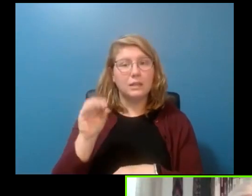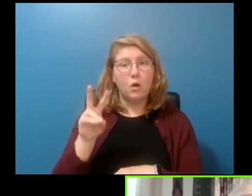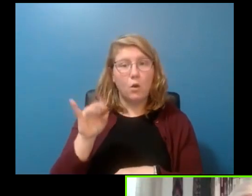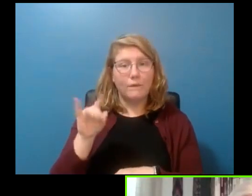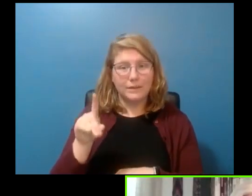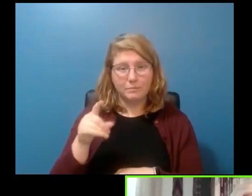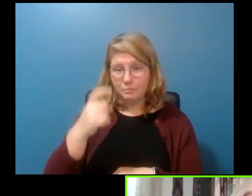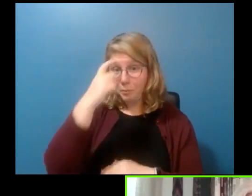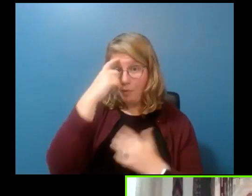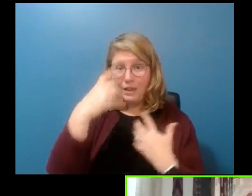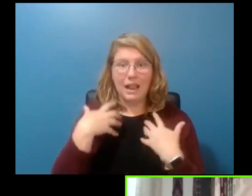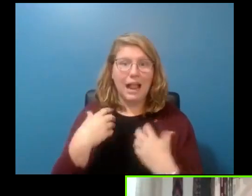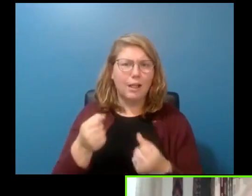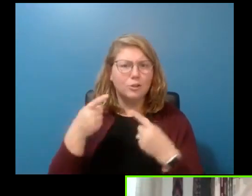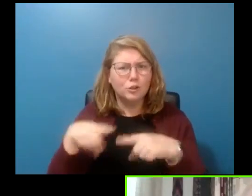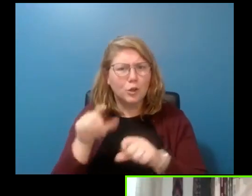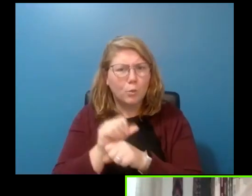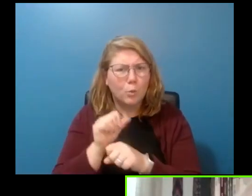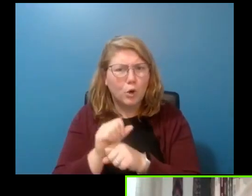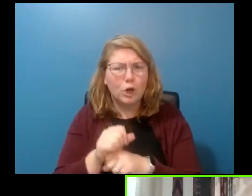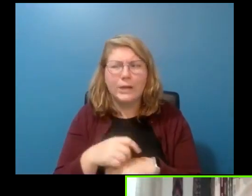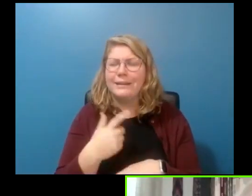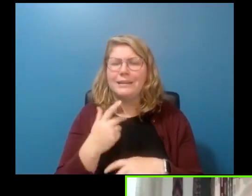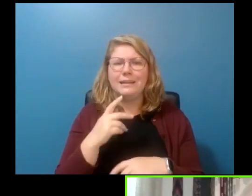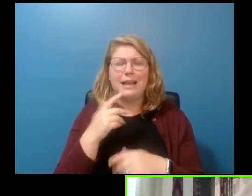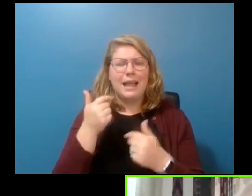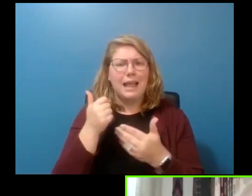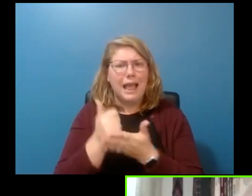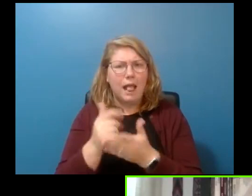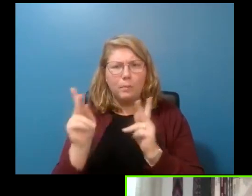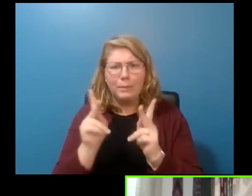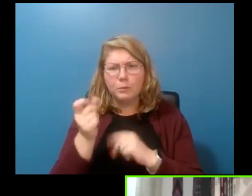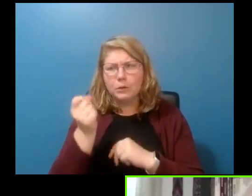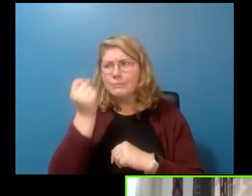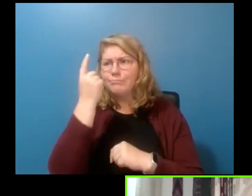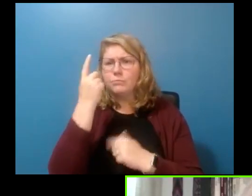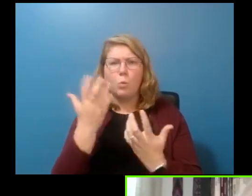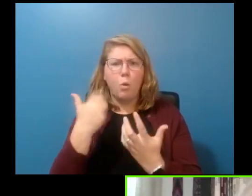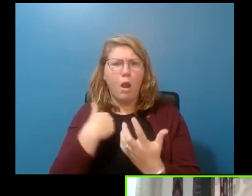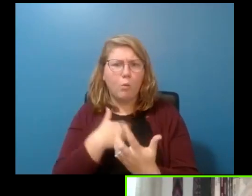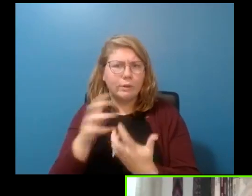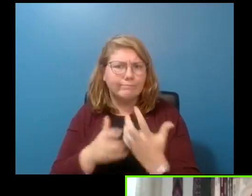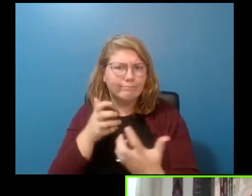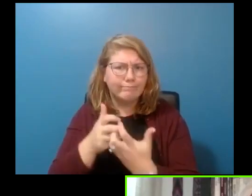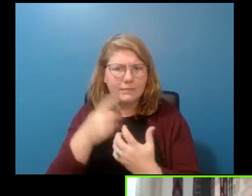children going back into school now it's all going to be okay, it's not. They have been through